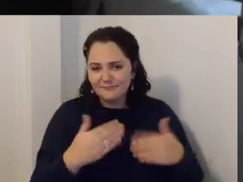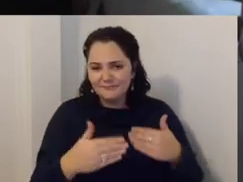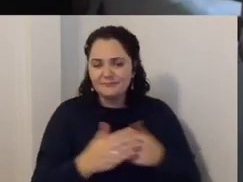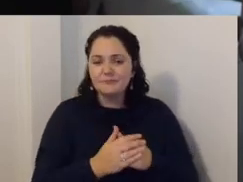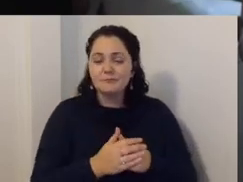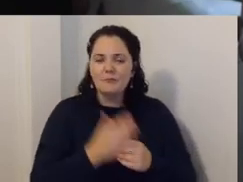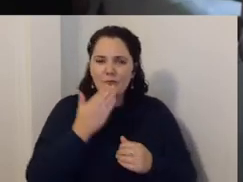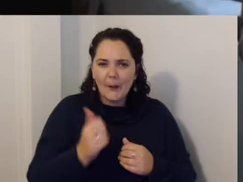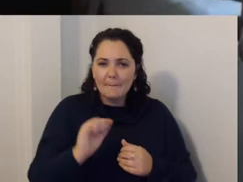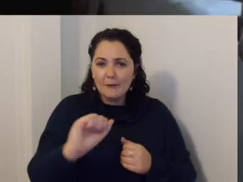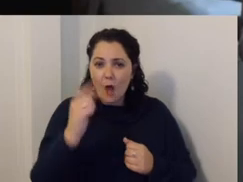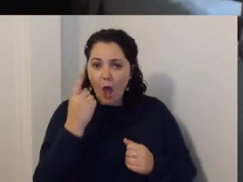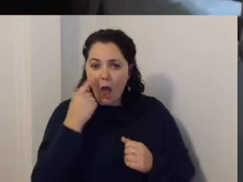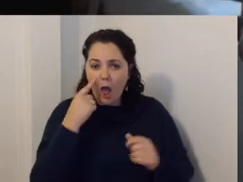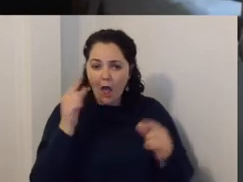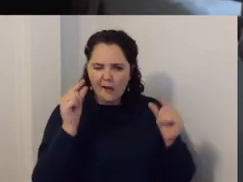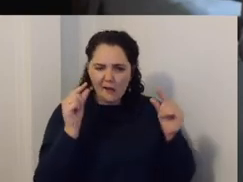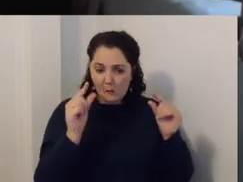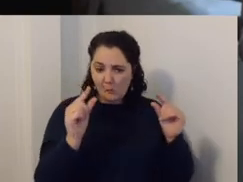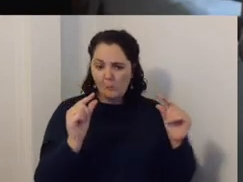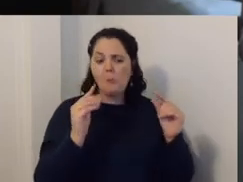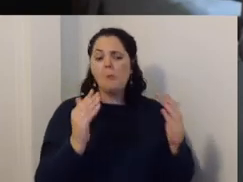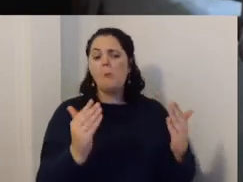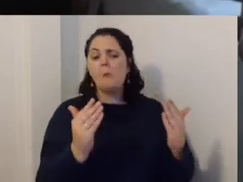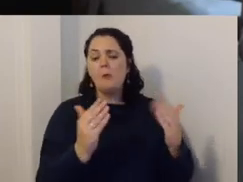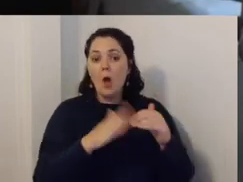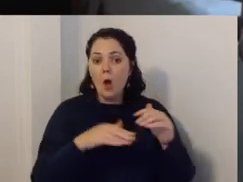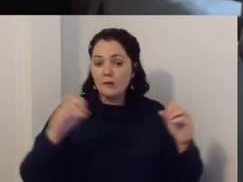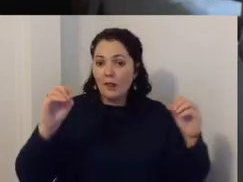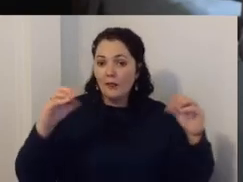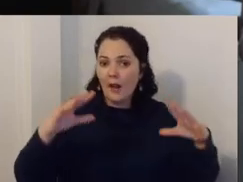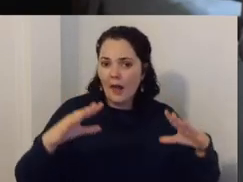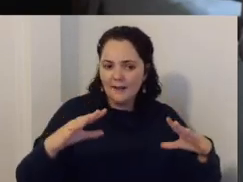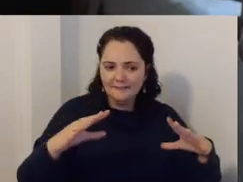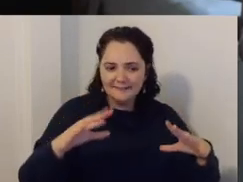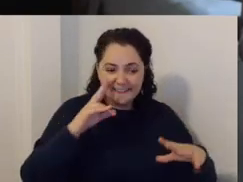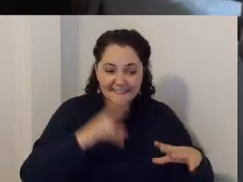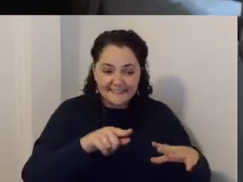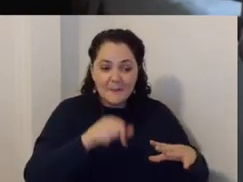squint your eyes, think about that strong strong highlight that's hitting Atticus's fingers, his